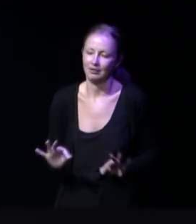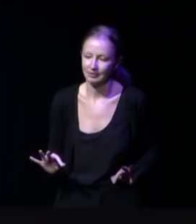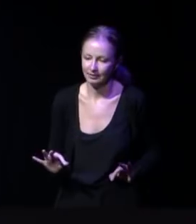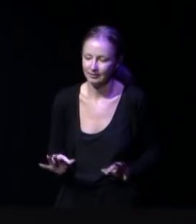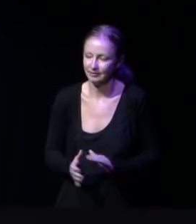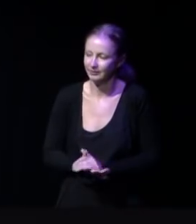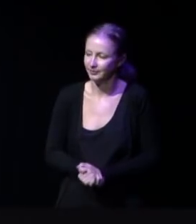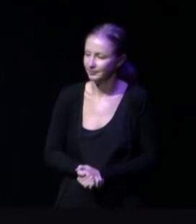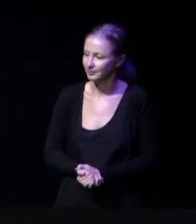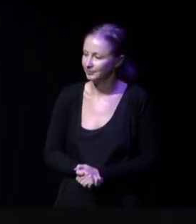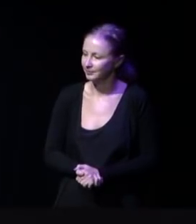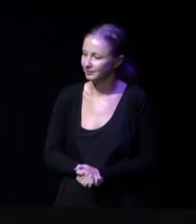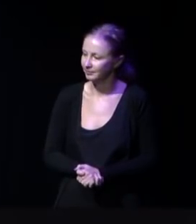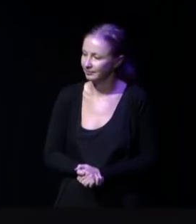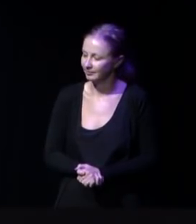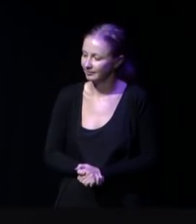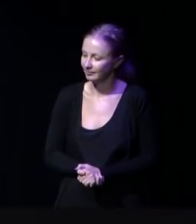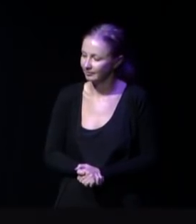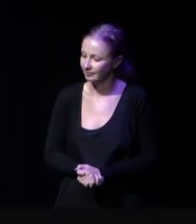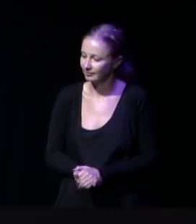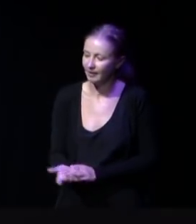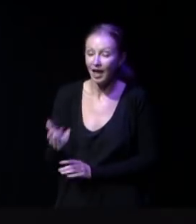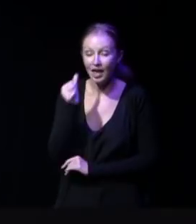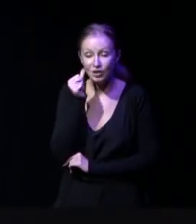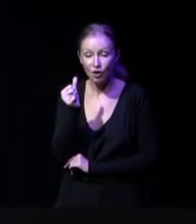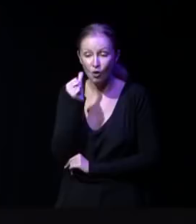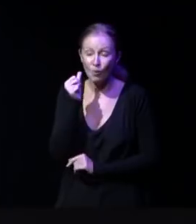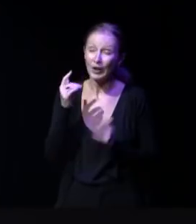And, you know, when you think about how much money has